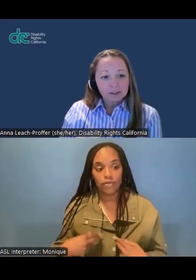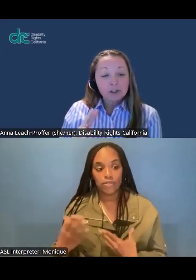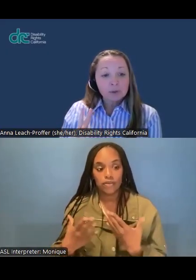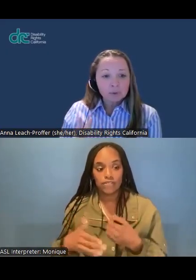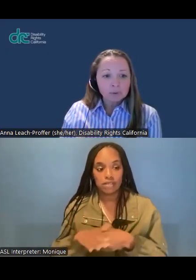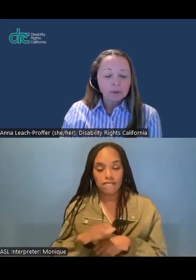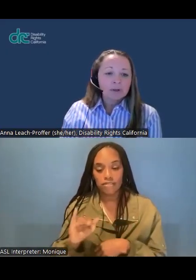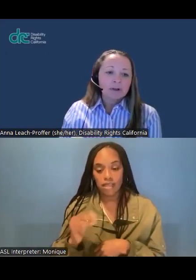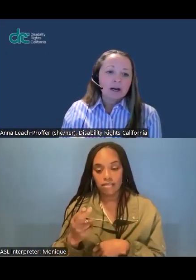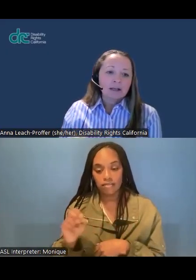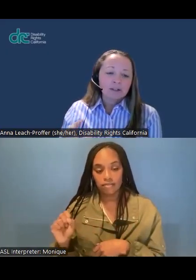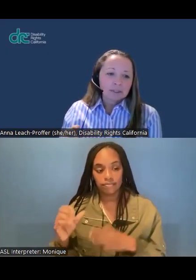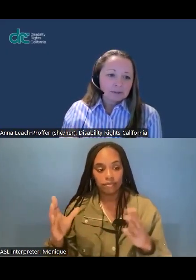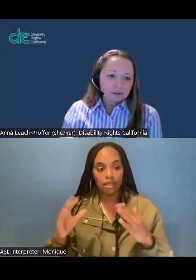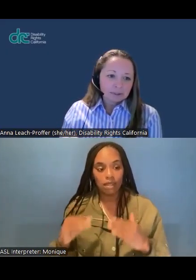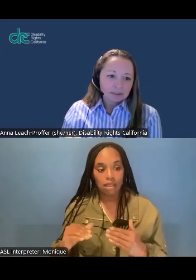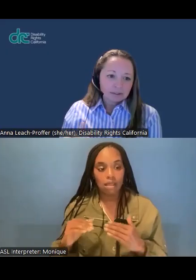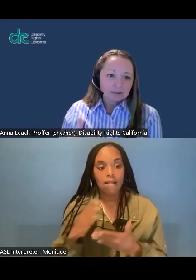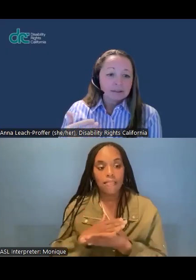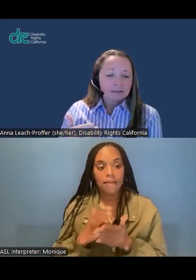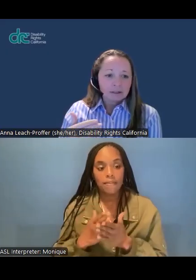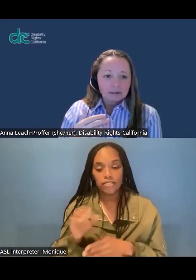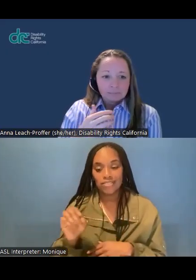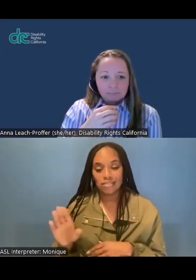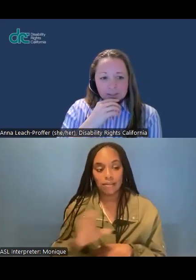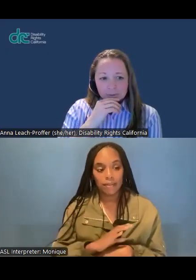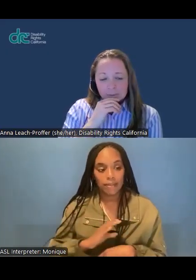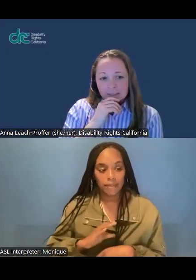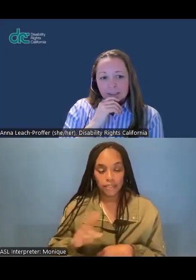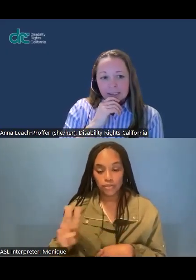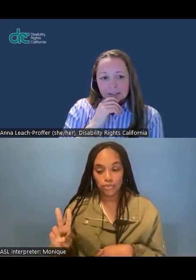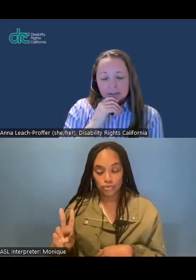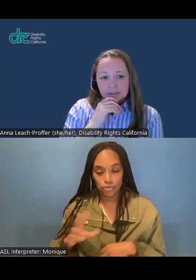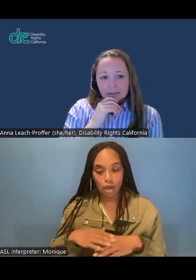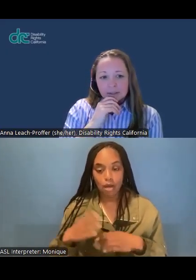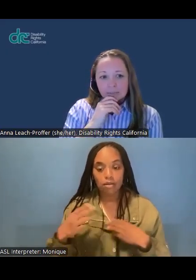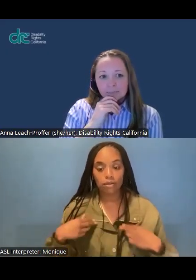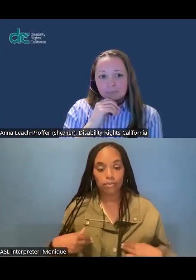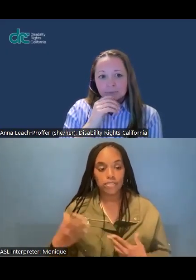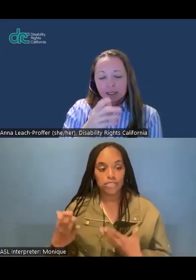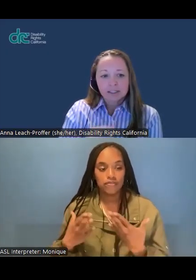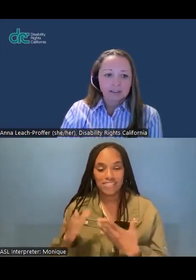2 on Human Services is, the subcommittee that handles,